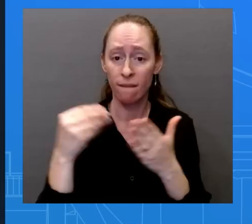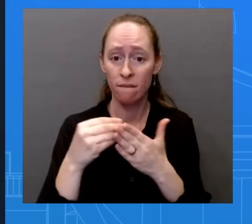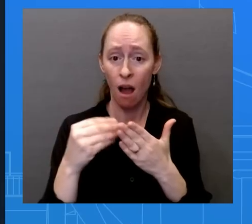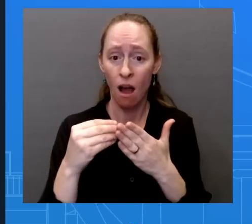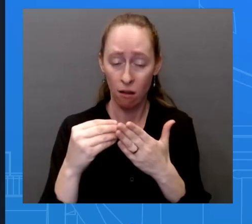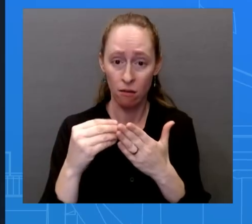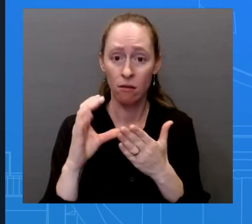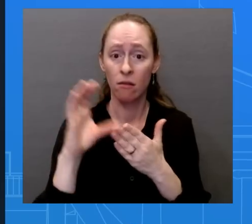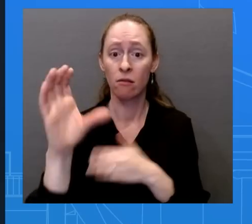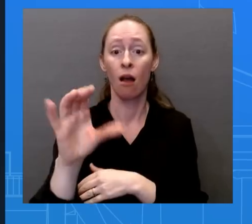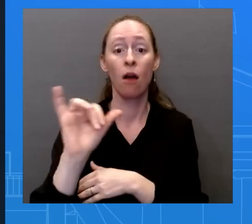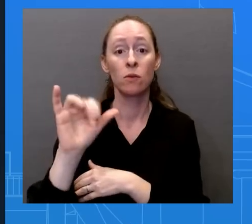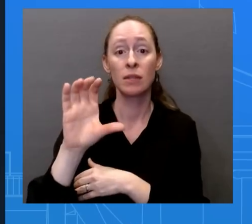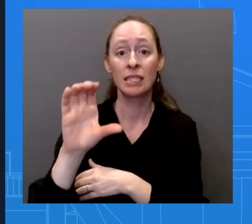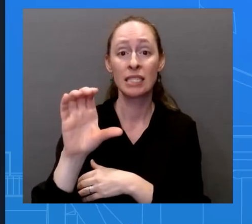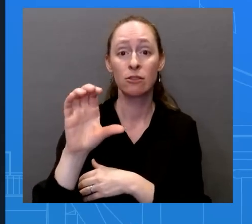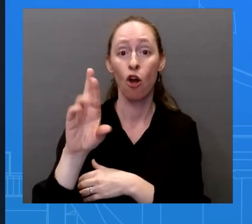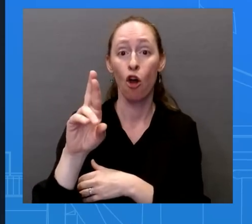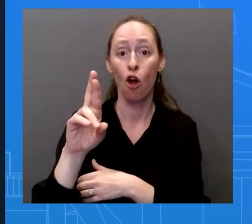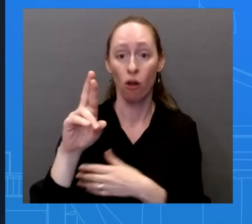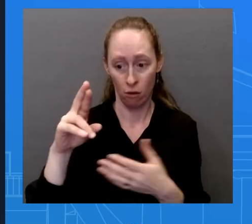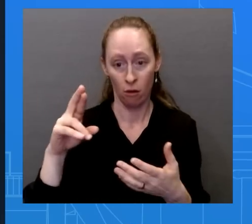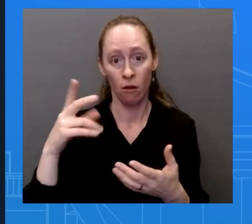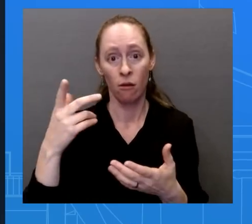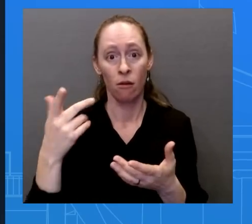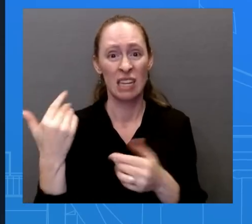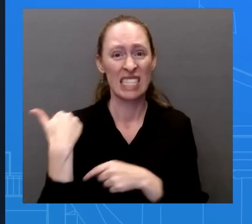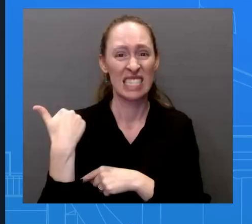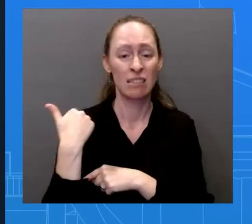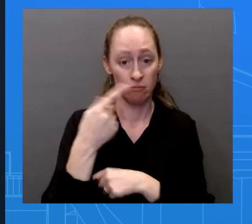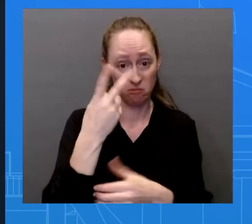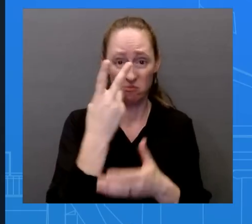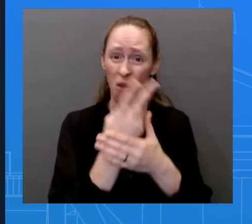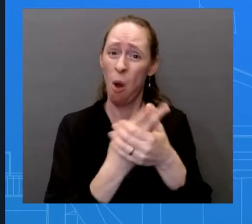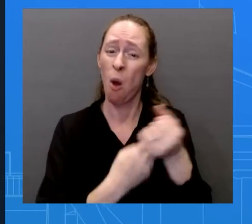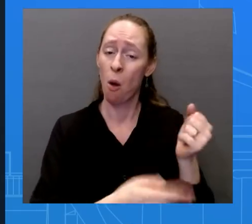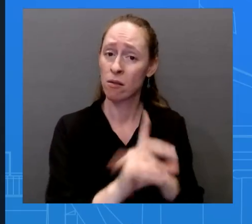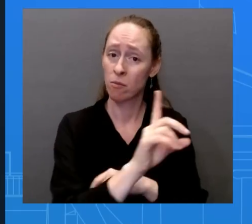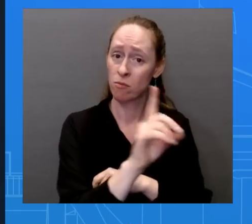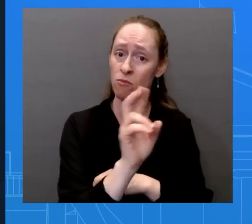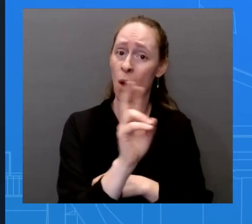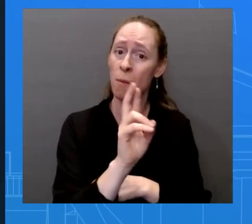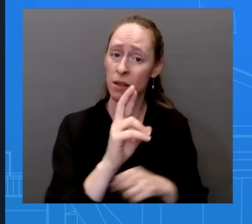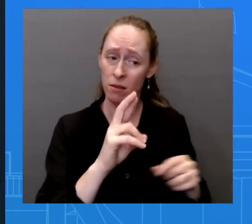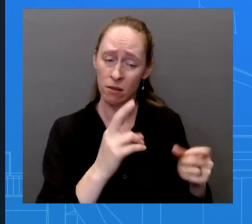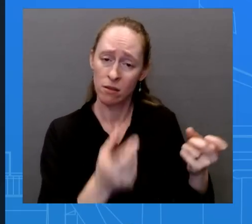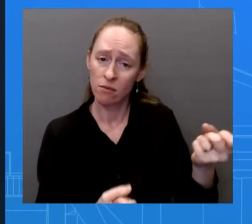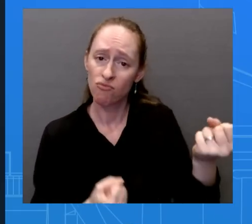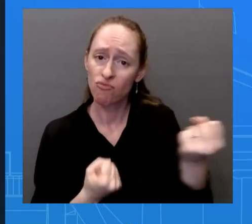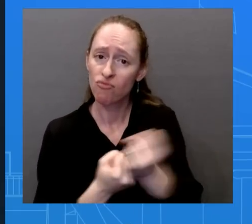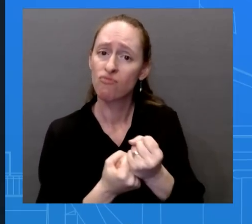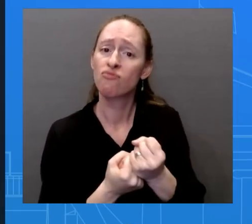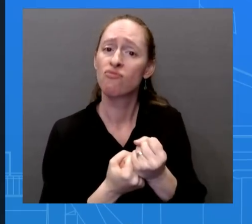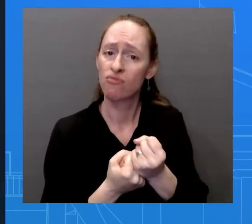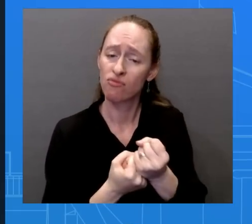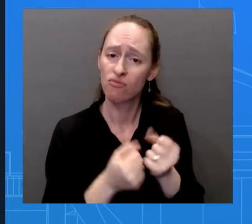And so, you have seen both sides come together in supporting Ukraine, who is, again, fighting for their democracy,